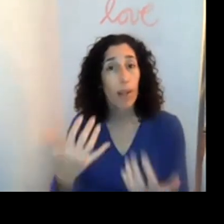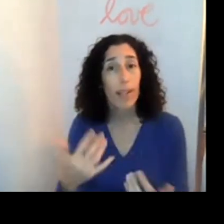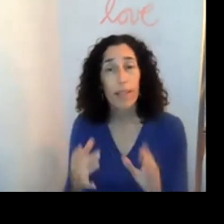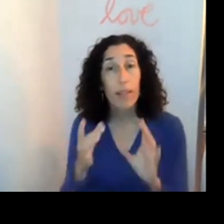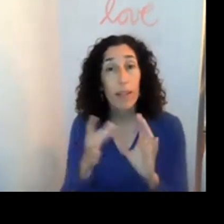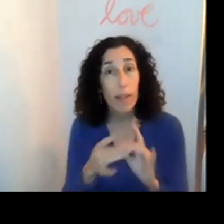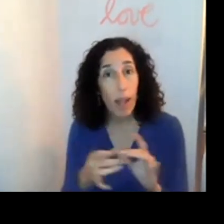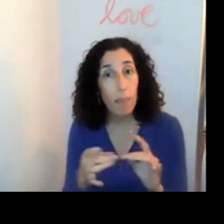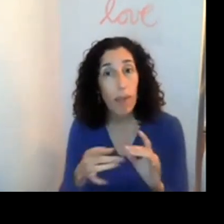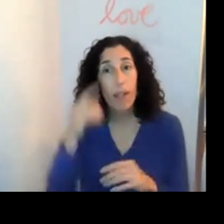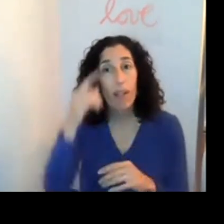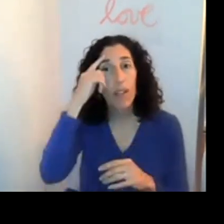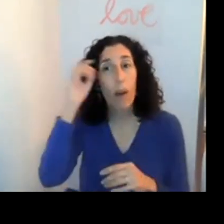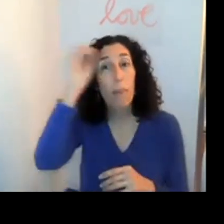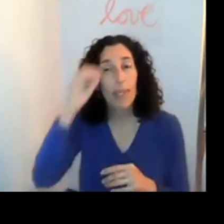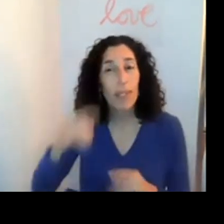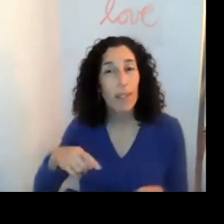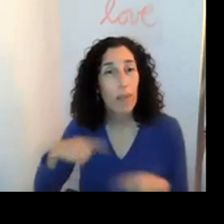Hmmm, Uh‑huh. >> Bojana ‑‑ this is Shannon I will say